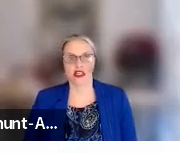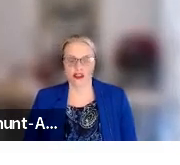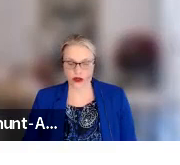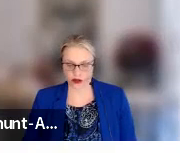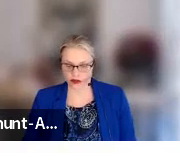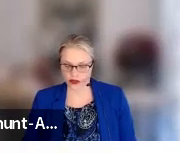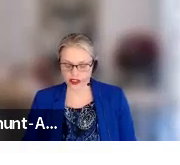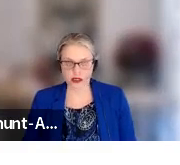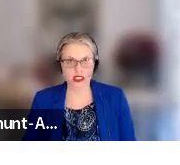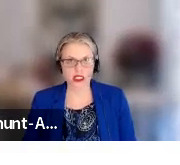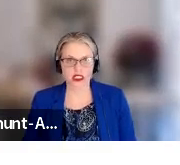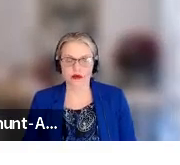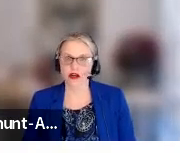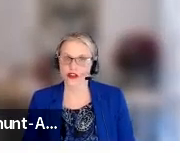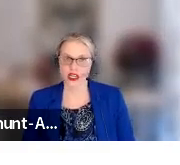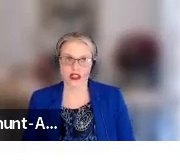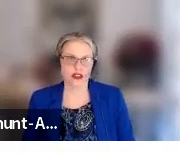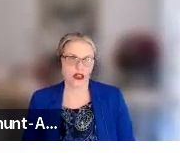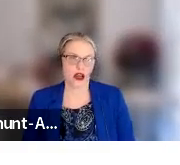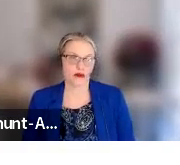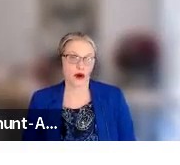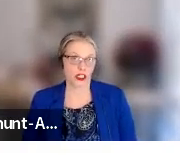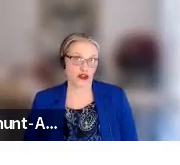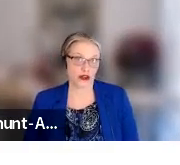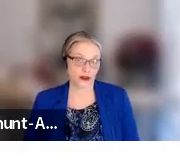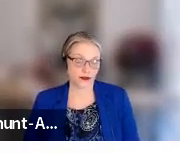any sort of CBT that will understand brain injury.